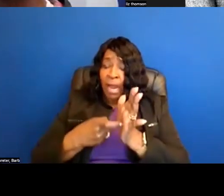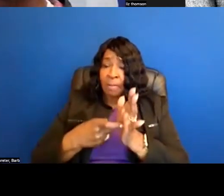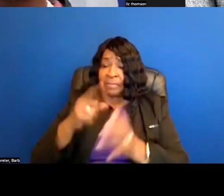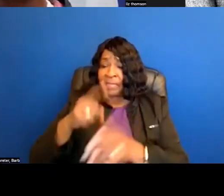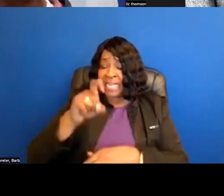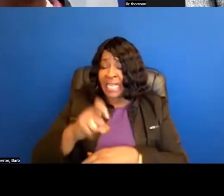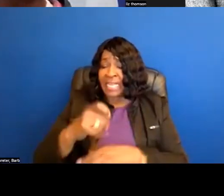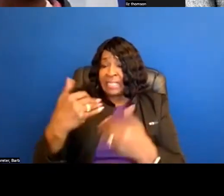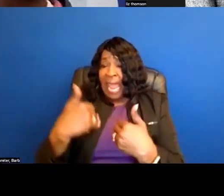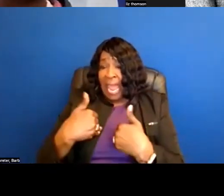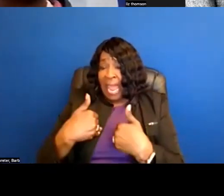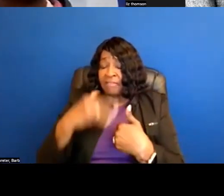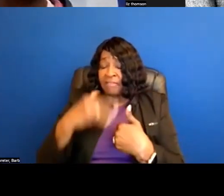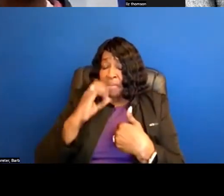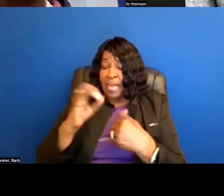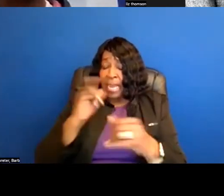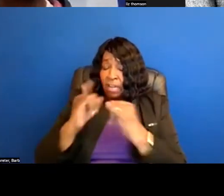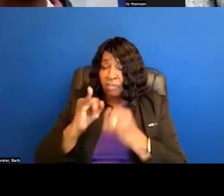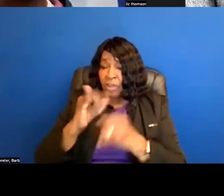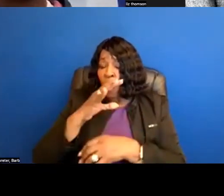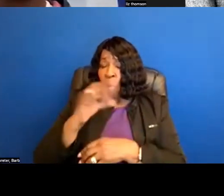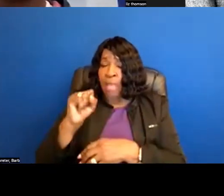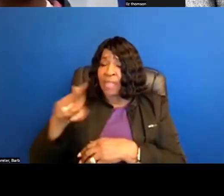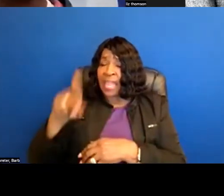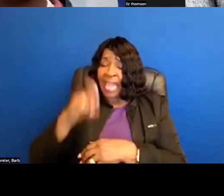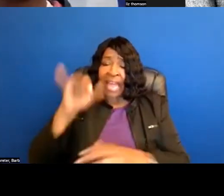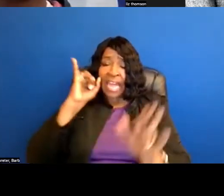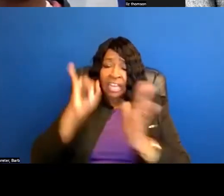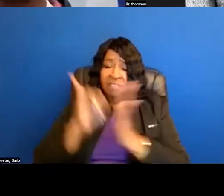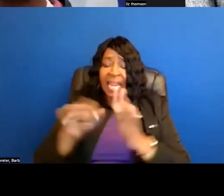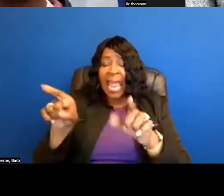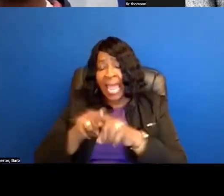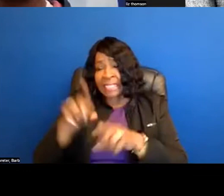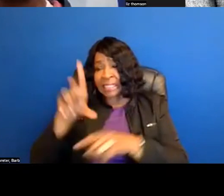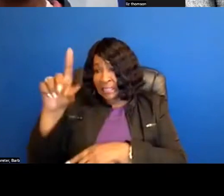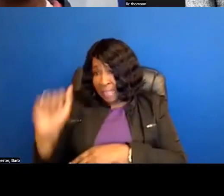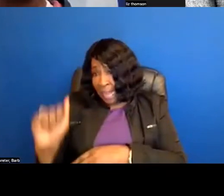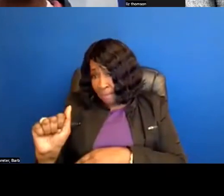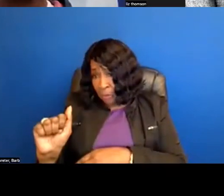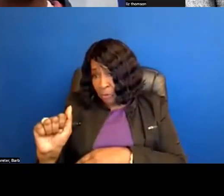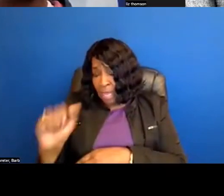to be interviewed was they had to identify as disabled. That was really important.